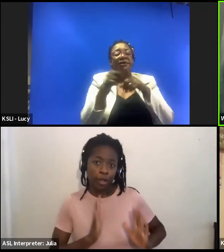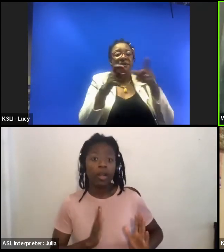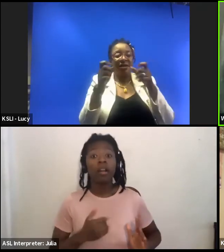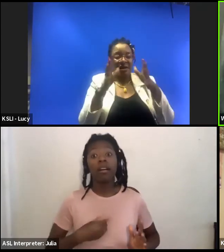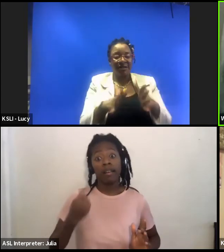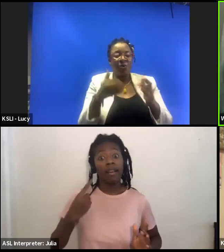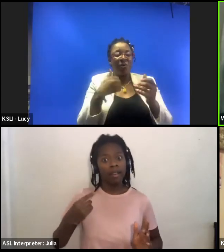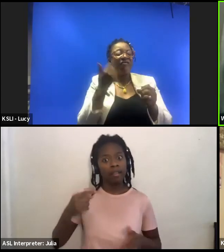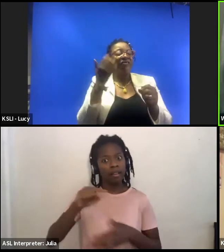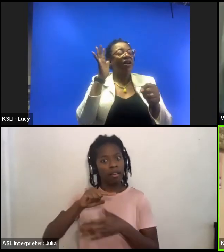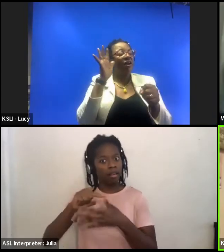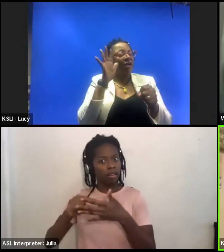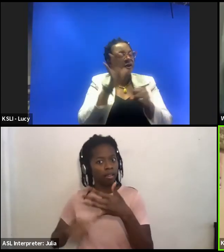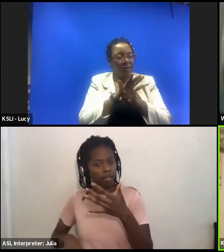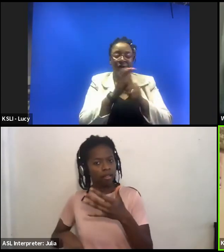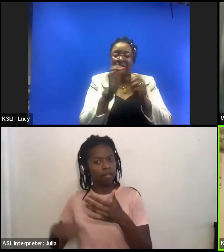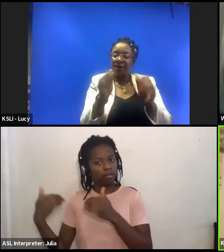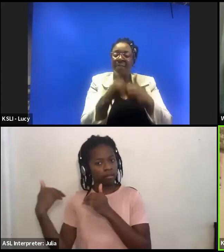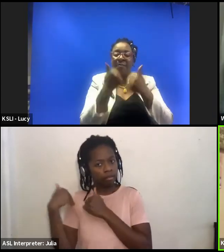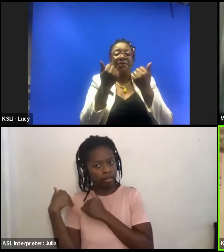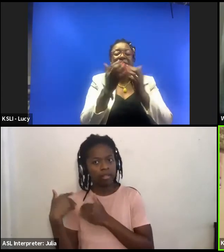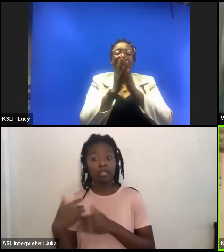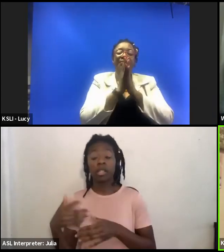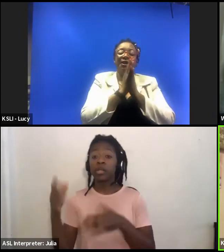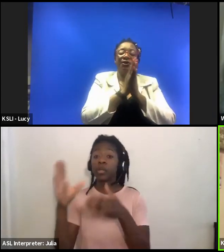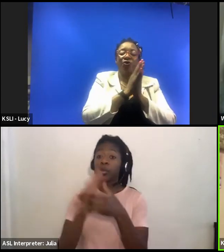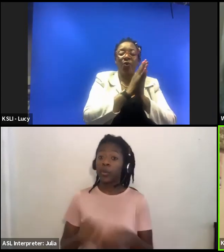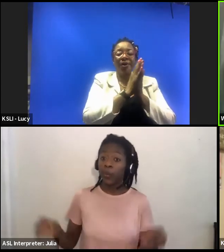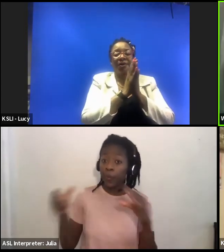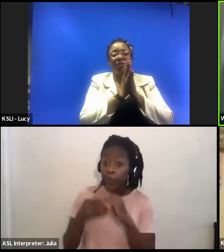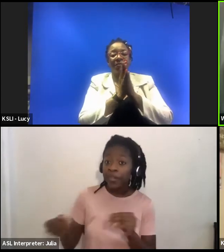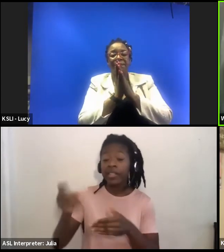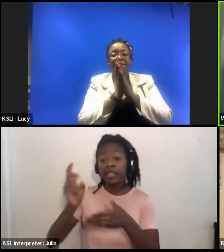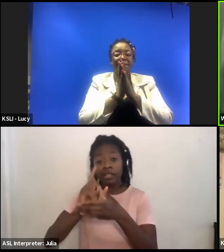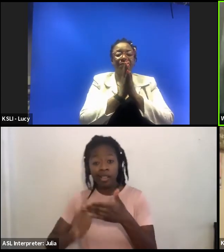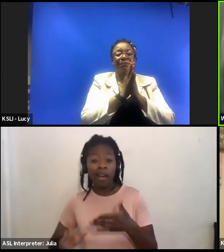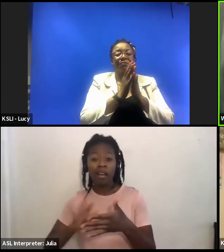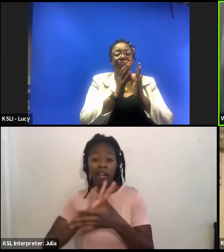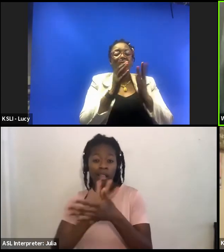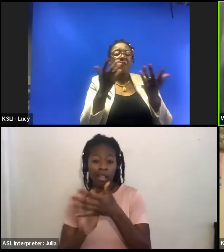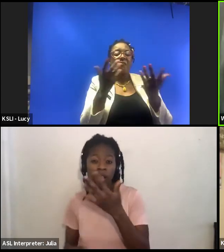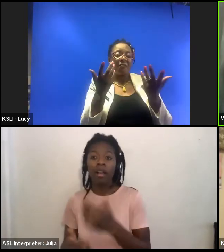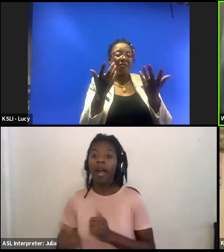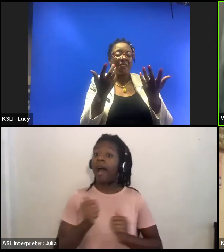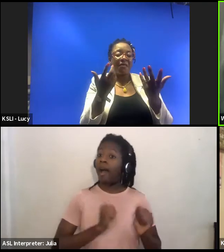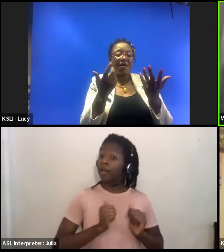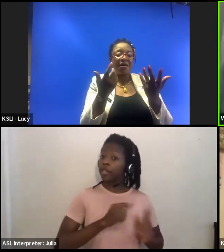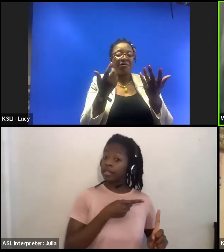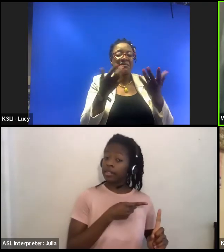the story, the design and everything, but acting, my conversations with actors,